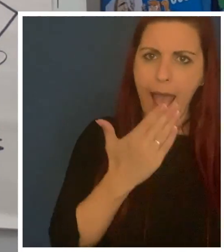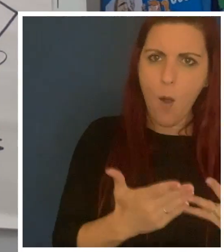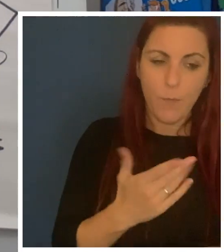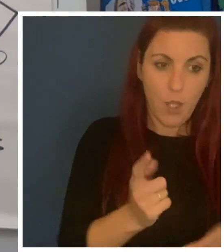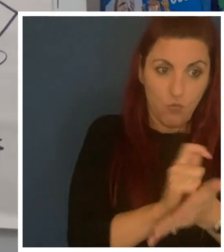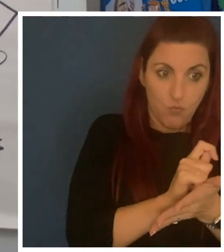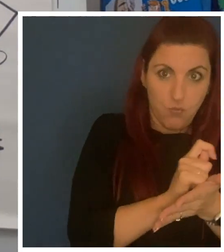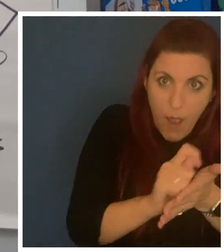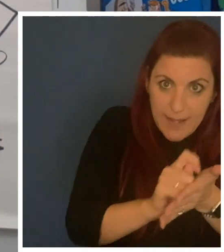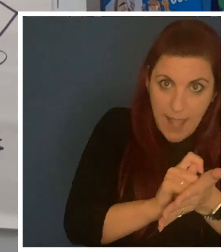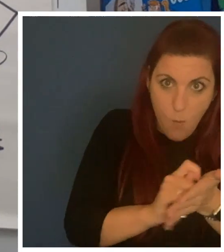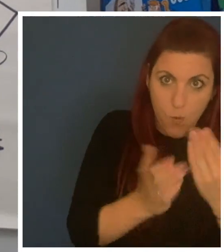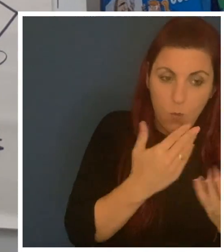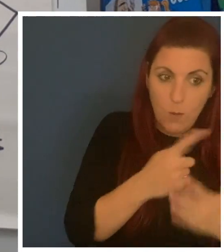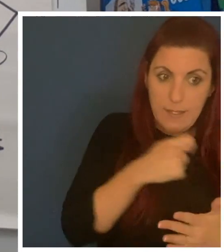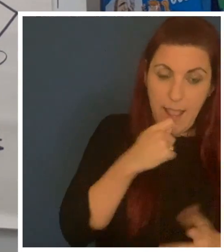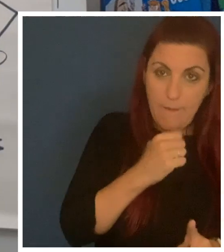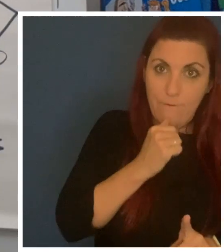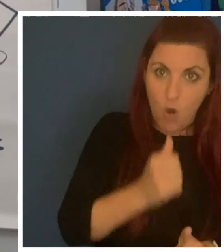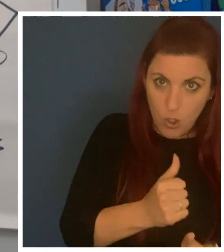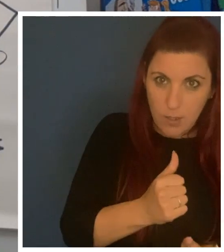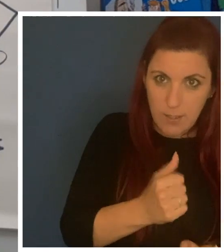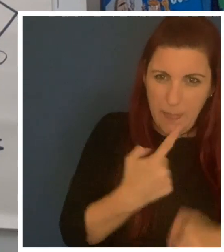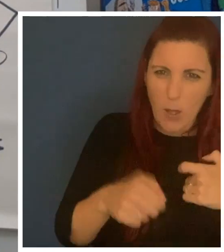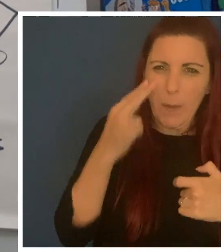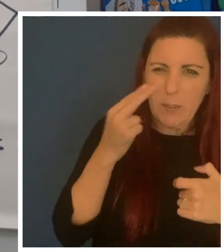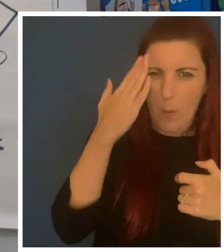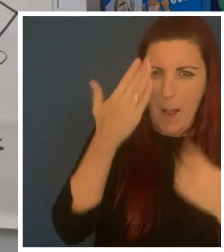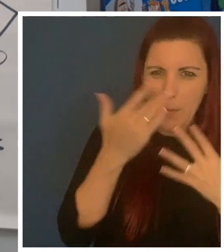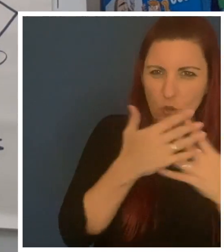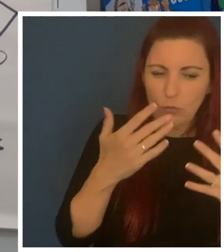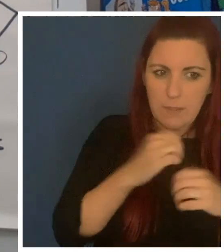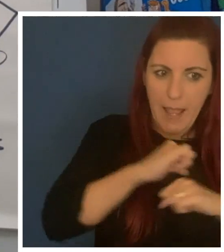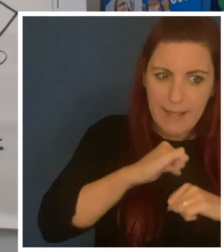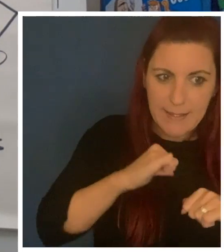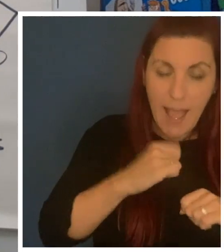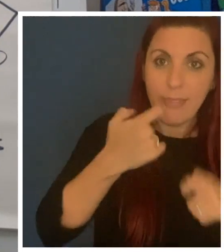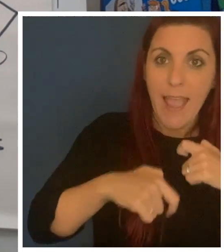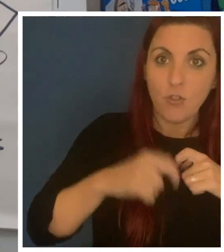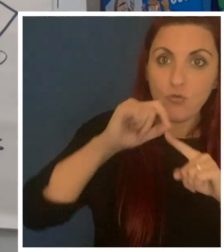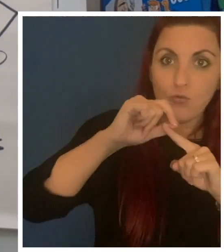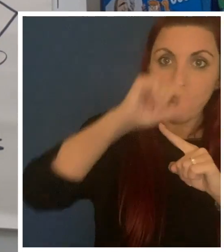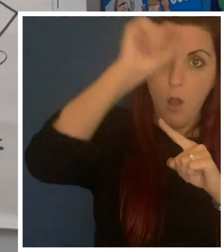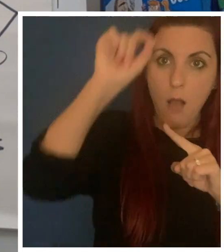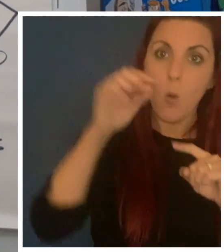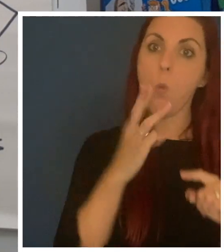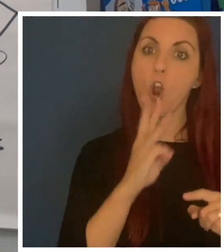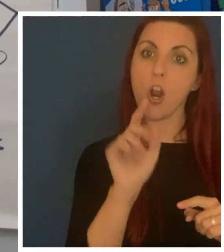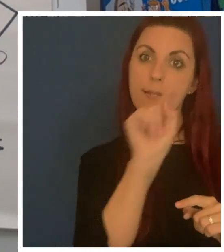lightly what you want your character to say so you know how much room it's going to take up. Then you draw a speech bubble around it with a little tail coming down to who